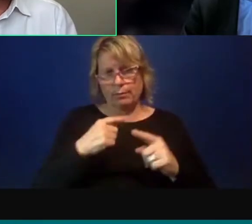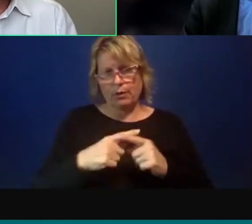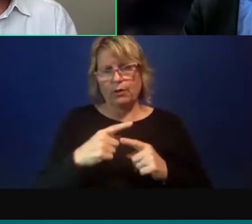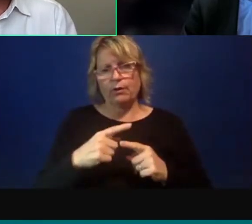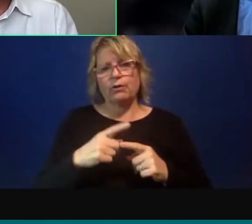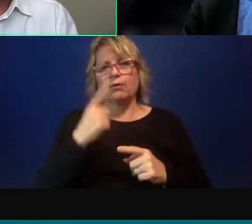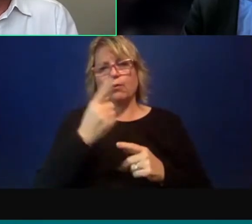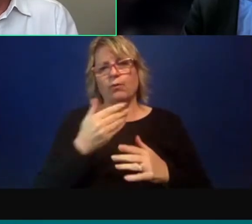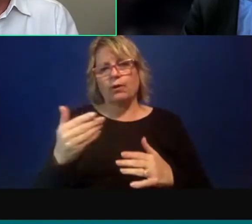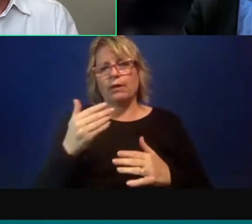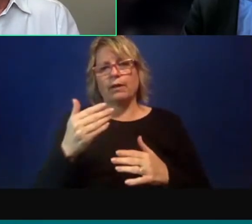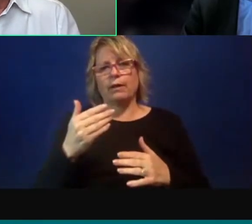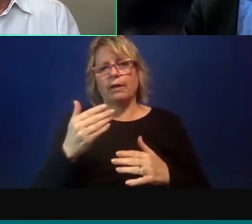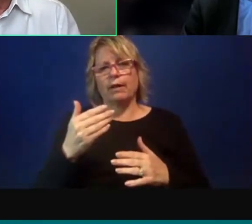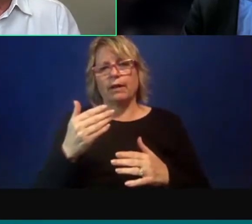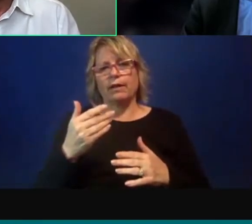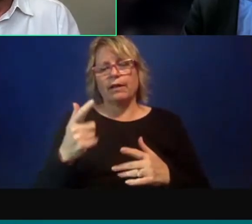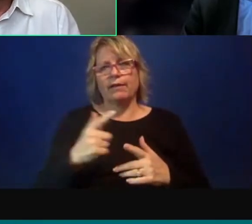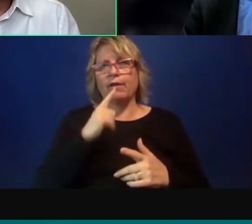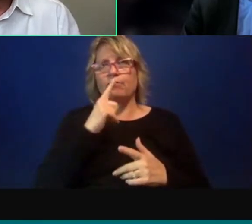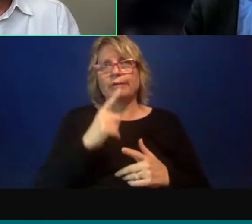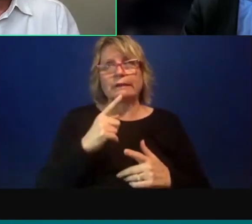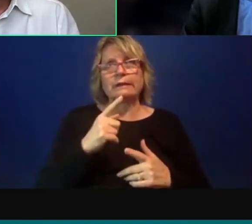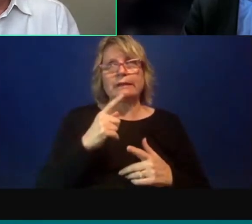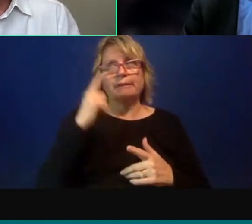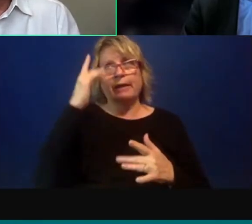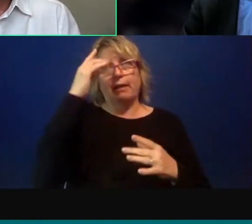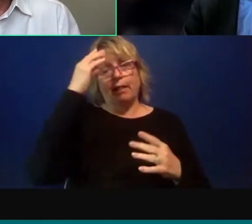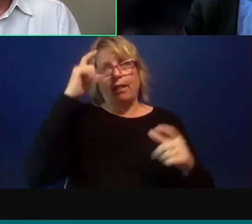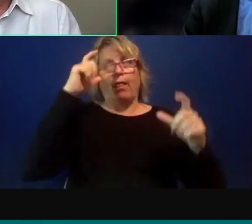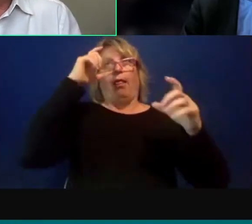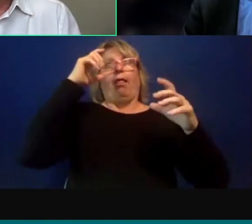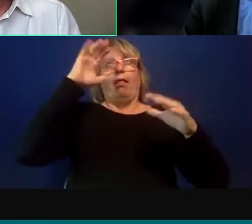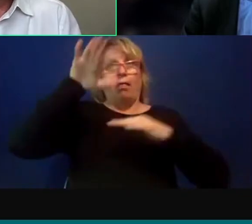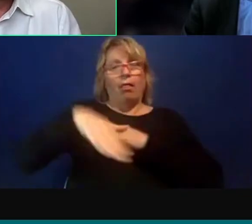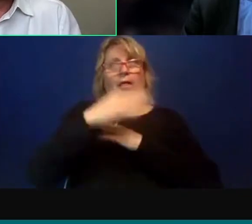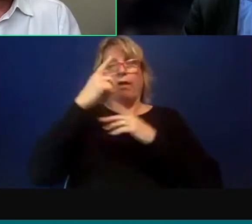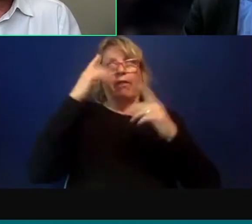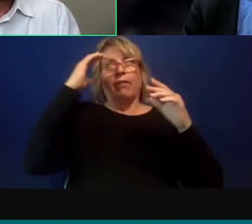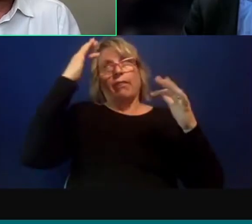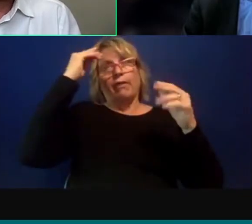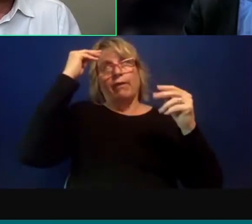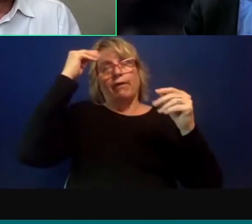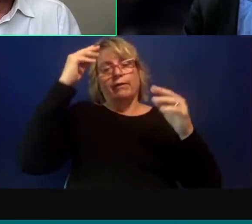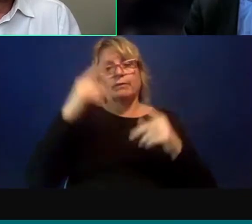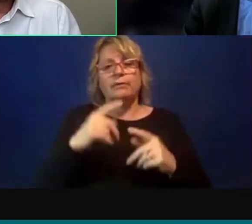keeps us up at night, telehealth has become a major avenue by which people access healthcare.